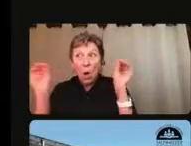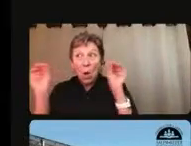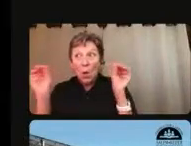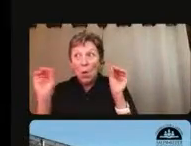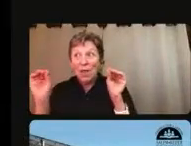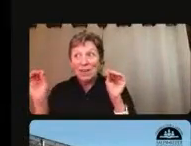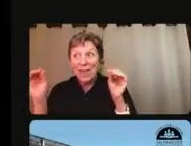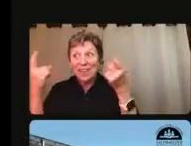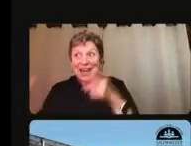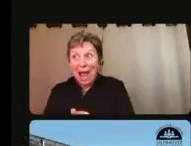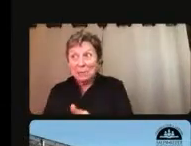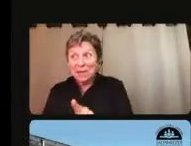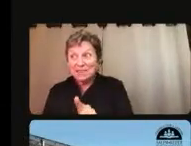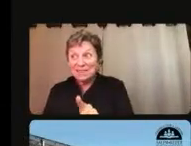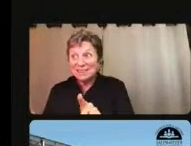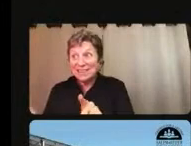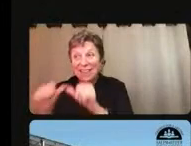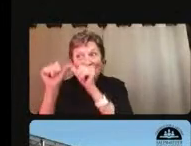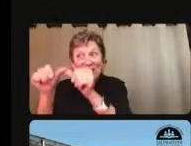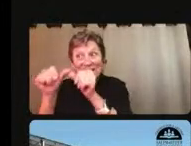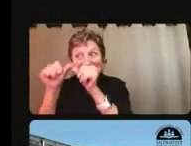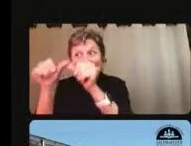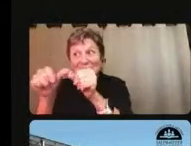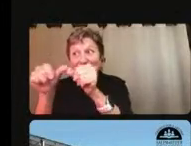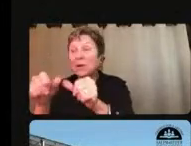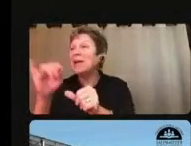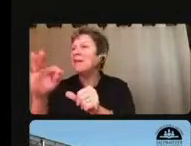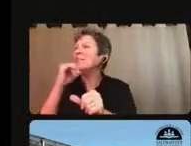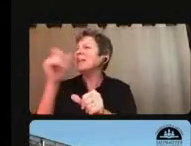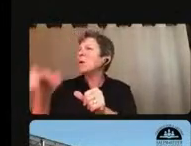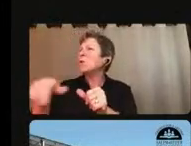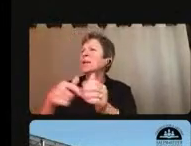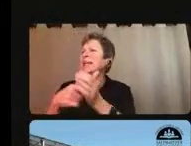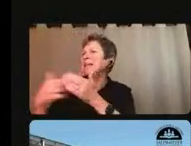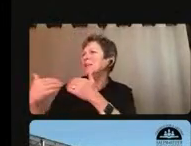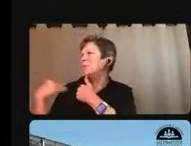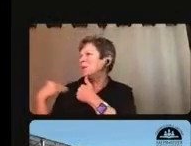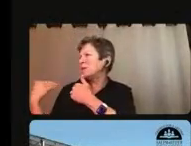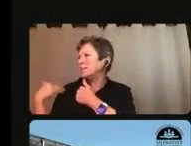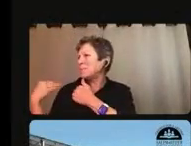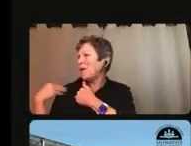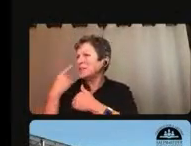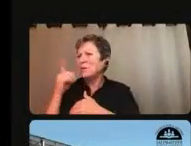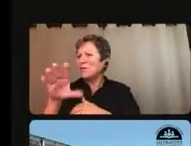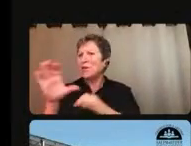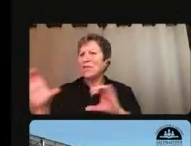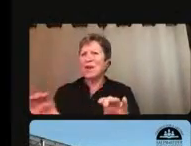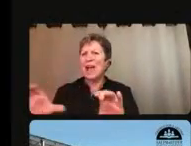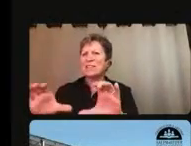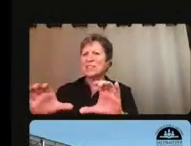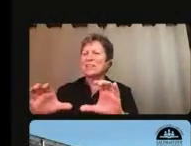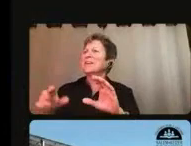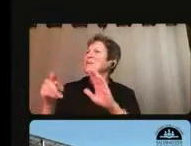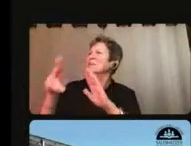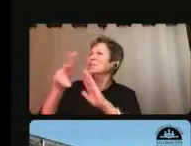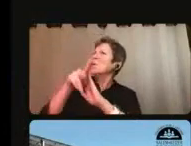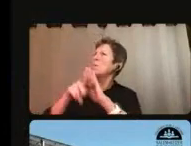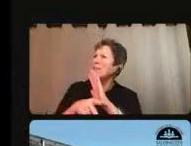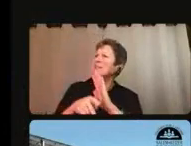AND THEY'RE GOING TO TRY TO GET AWAY WITH WHATEVER THEY CAN, ESPECIALLY IF THERE'S NO CONSEQUENCES.